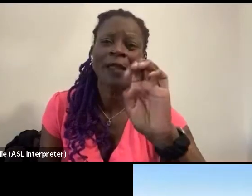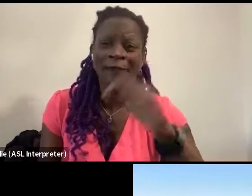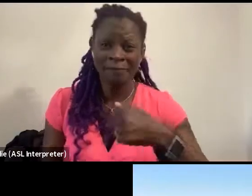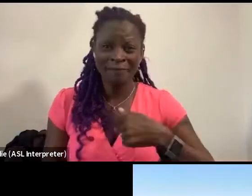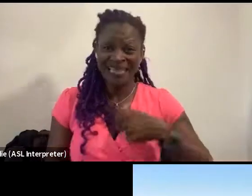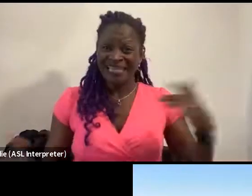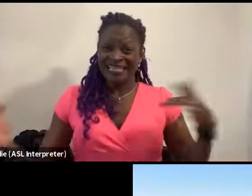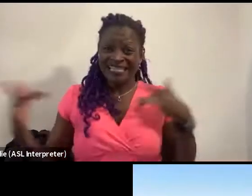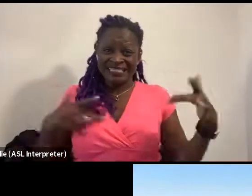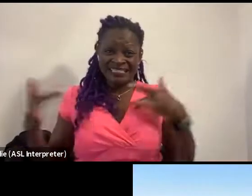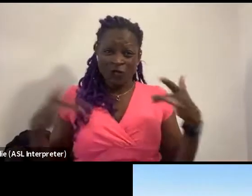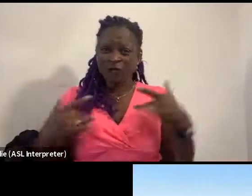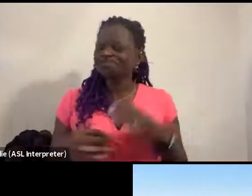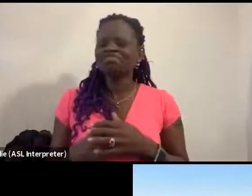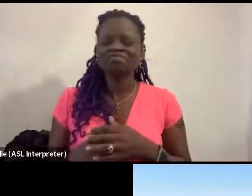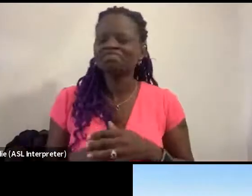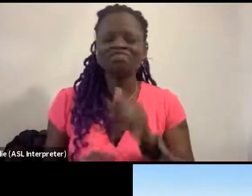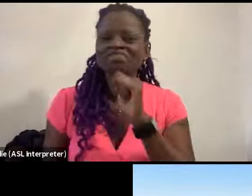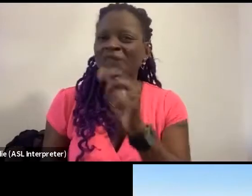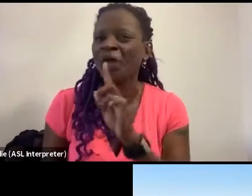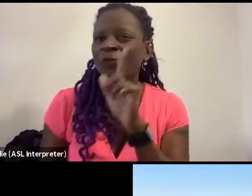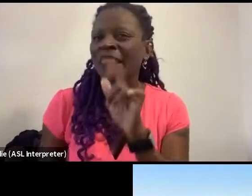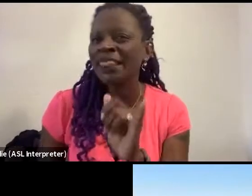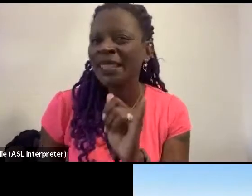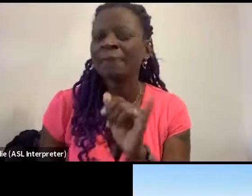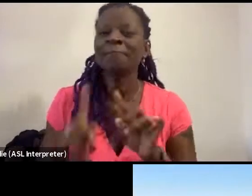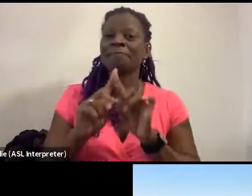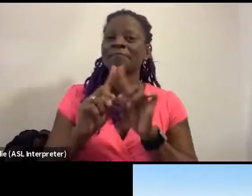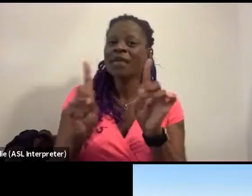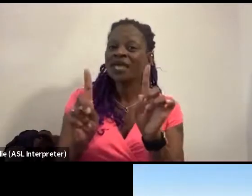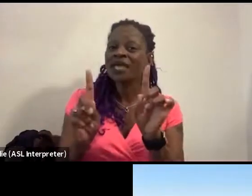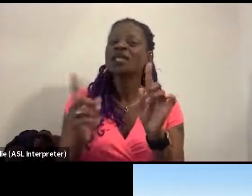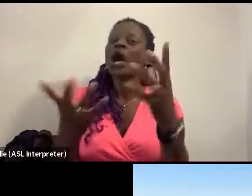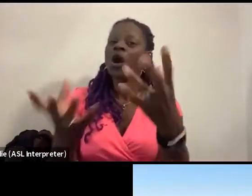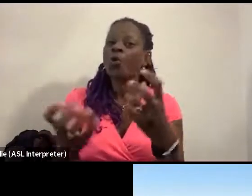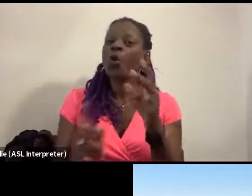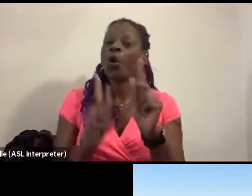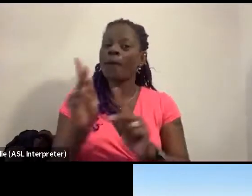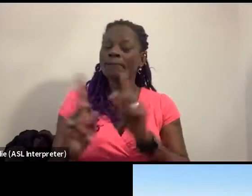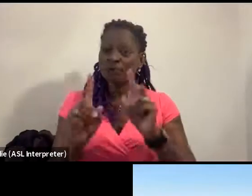What I am concerned about is encouraging people to get the vaccine when they can.